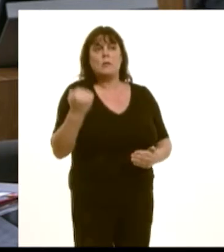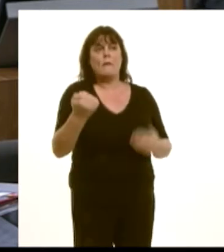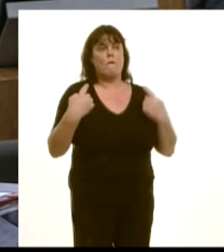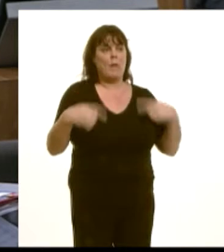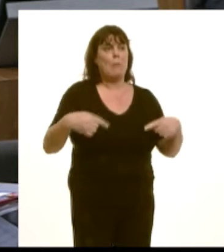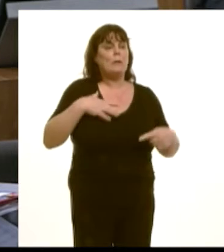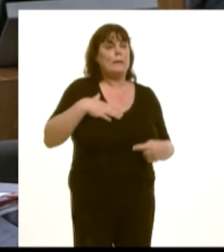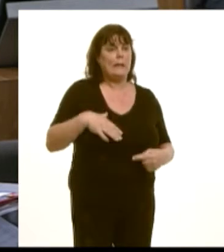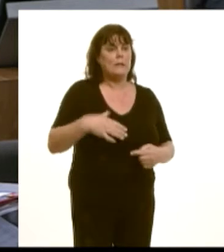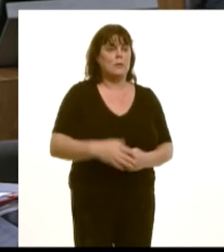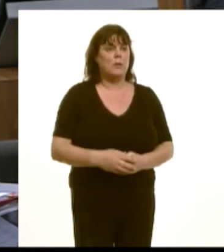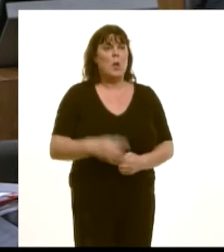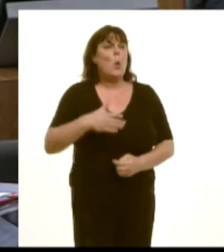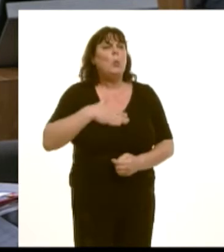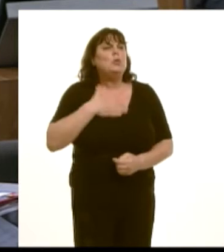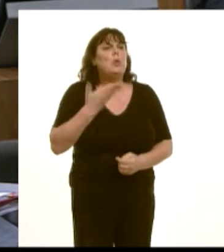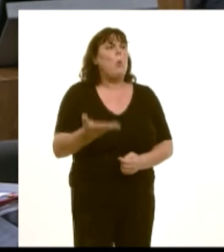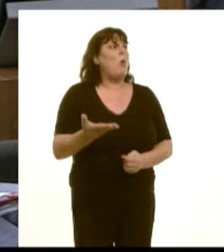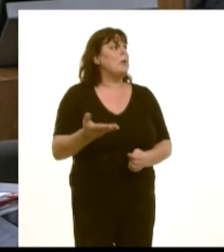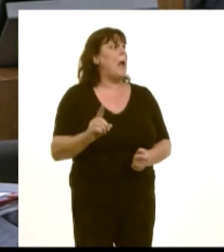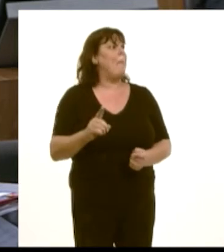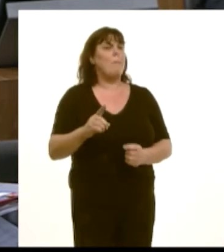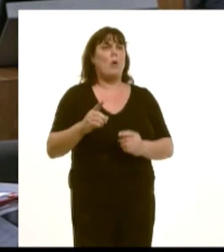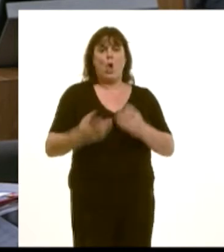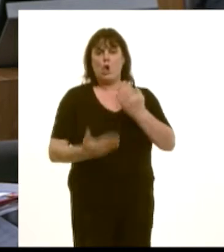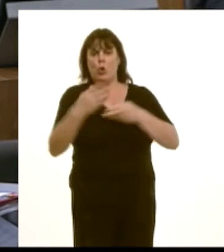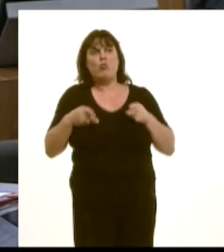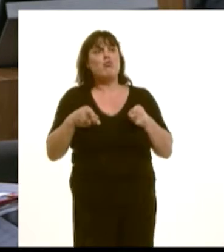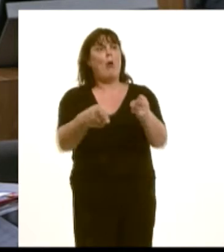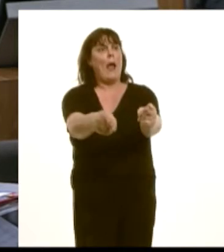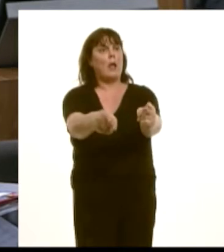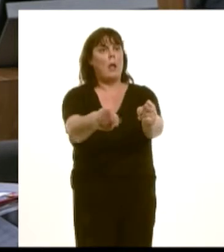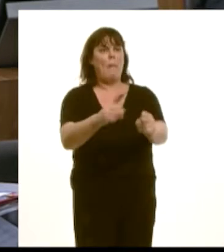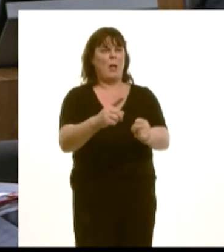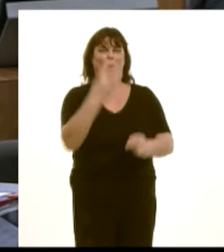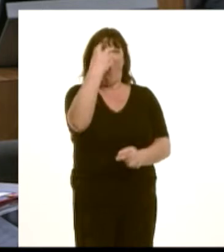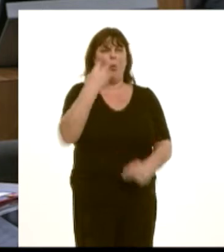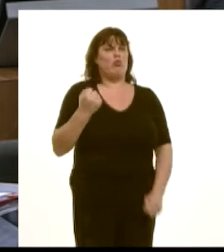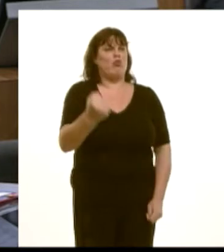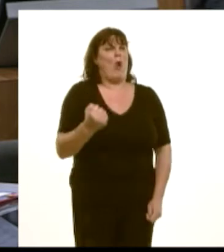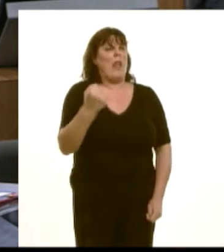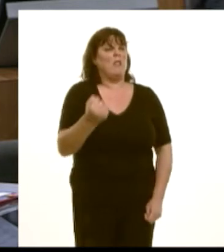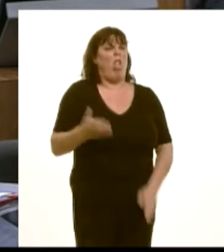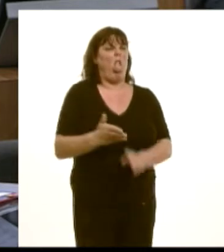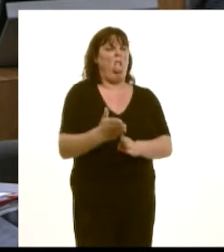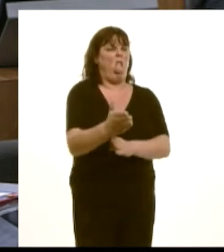would all want to see, for example, if we see electrification, is ancient rolling stock running on the track, and that is something we are very much aware of.